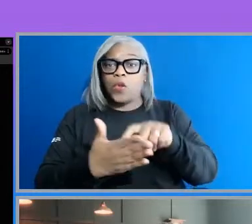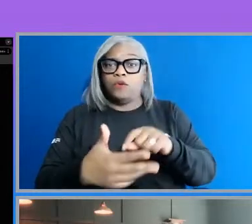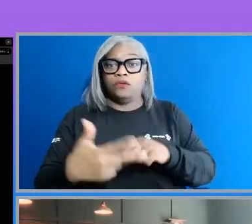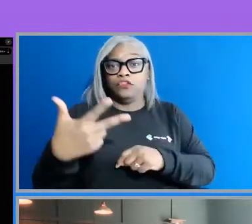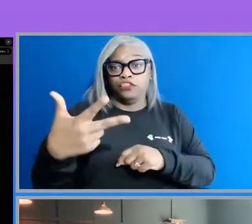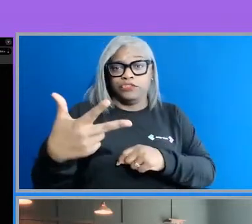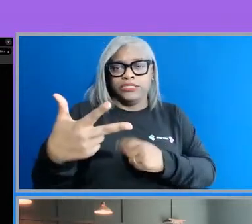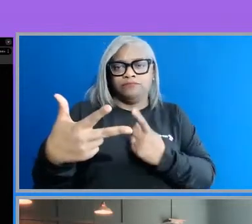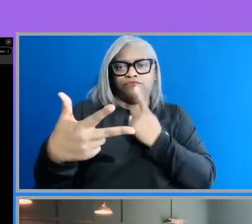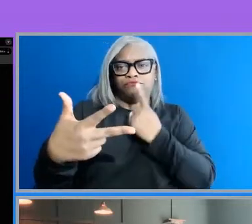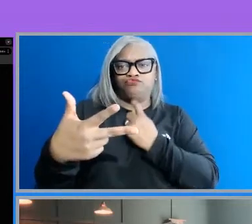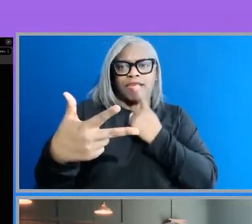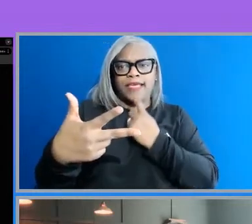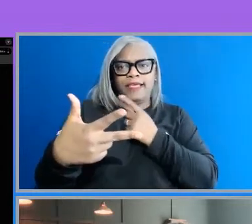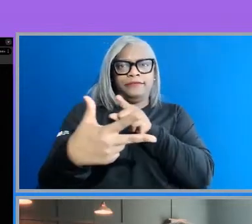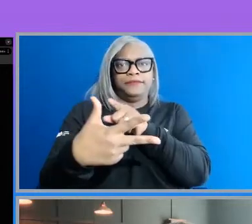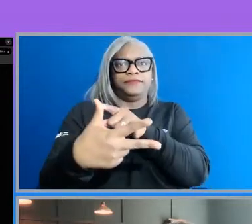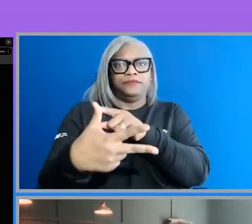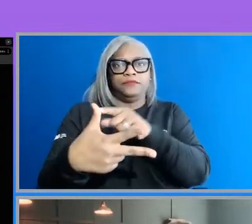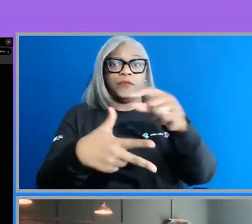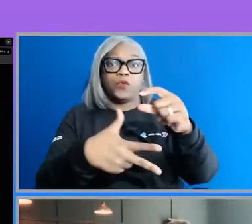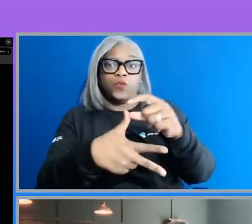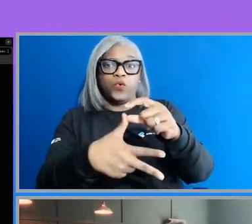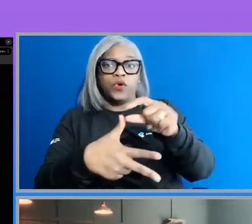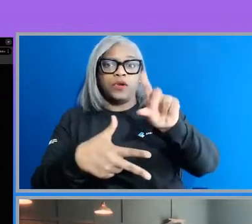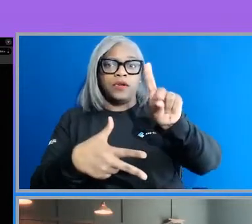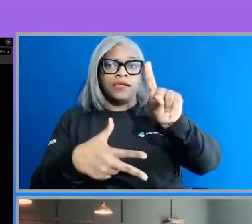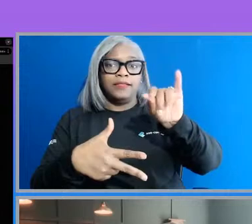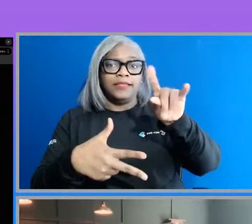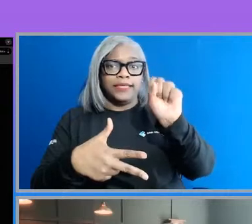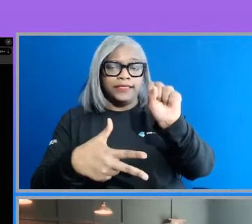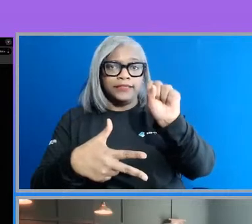links. The word links was a link. Accomplishing your goal